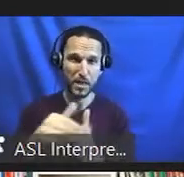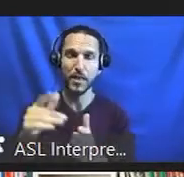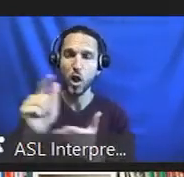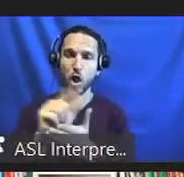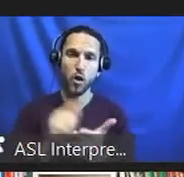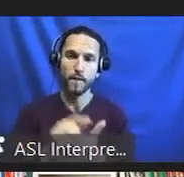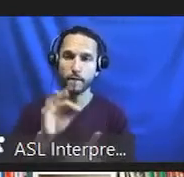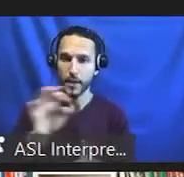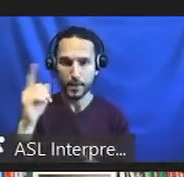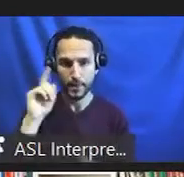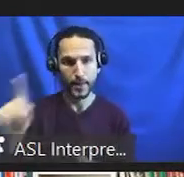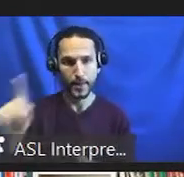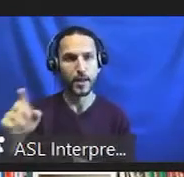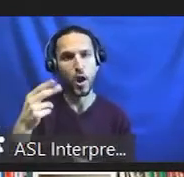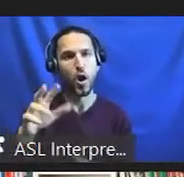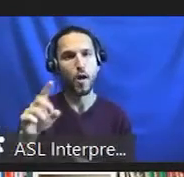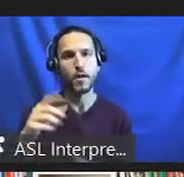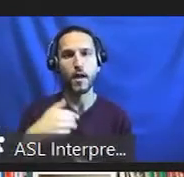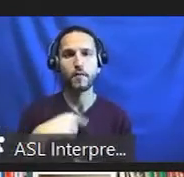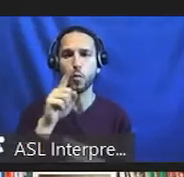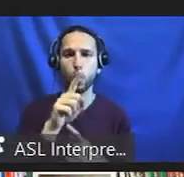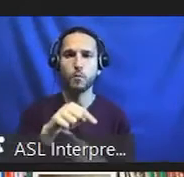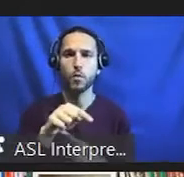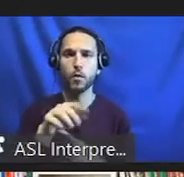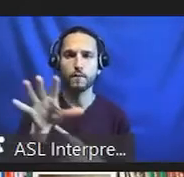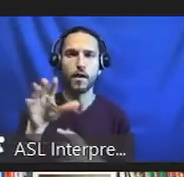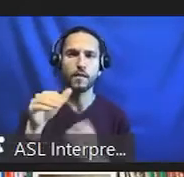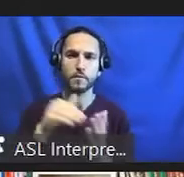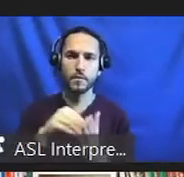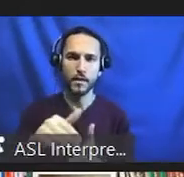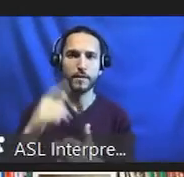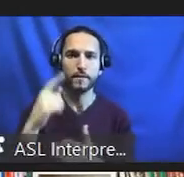Harvard, I think, had $1.5 million in attorney's fees.